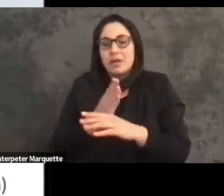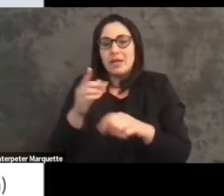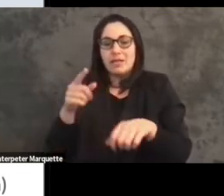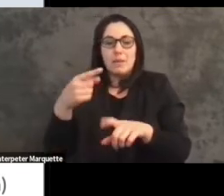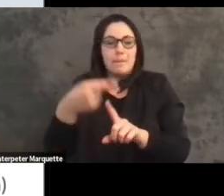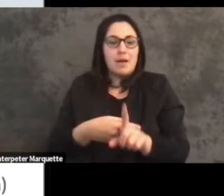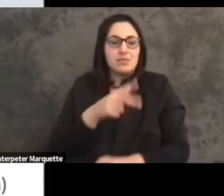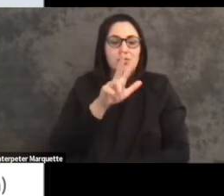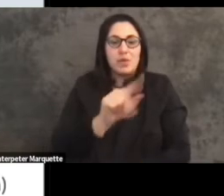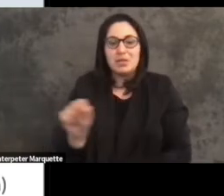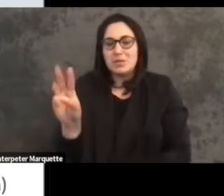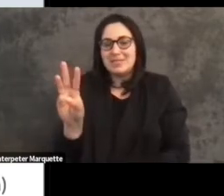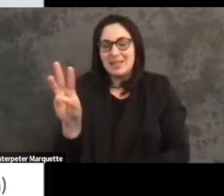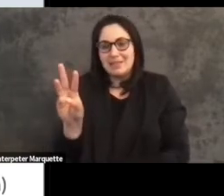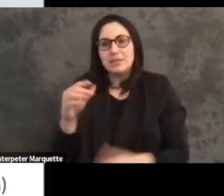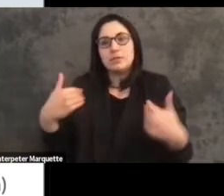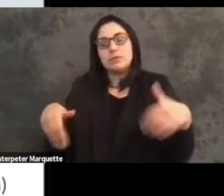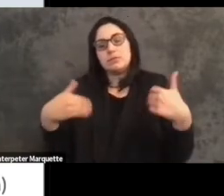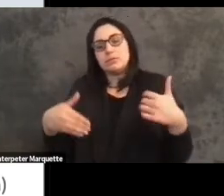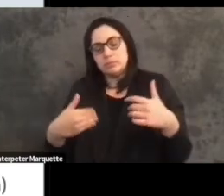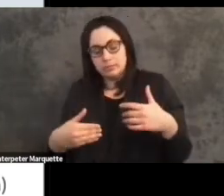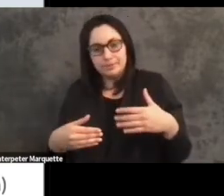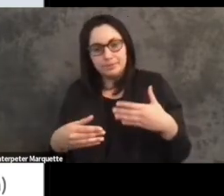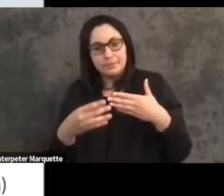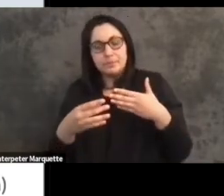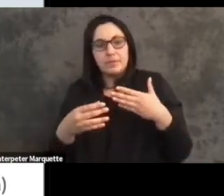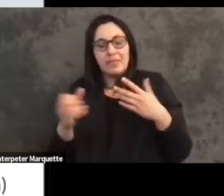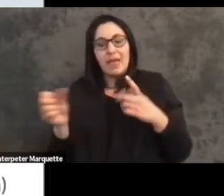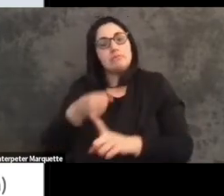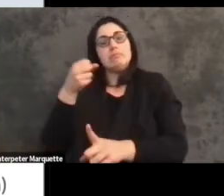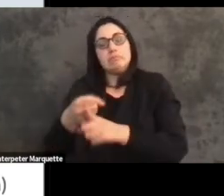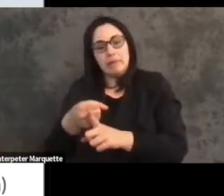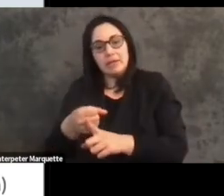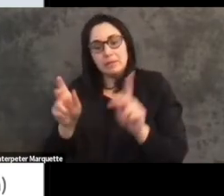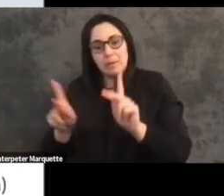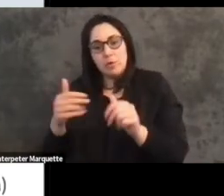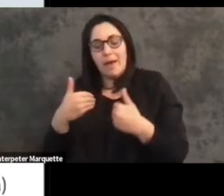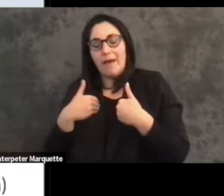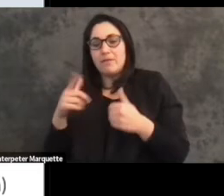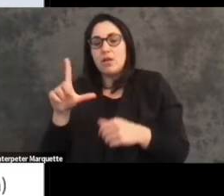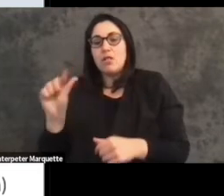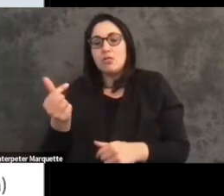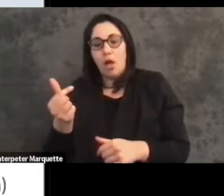patients lose antibodies between the months of three and six. So this is very relevant